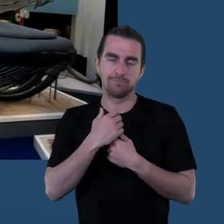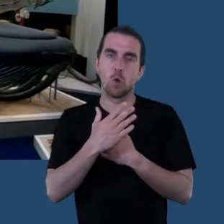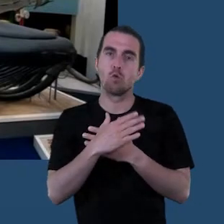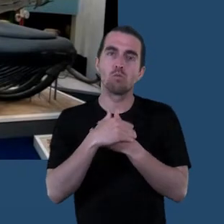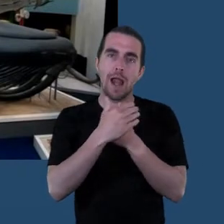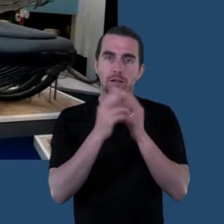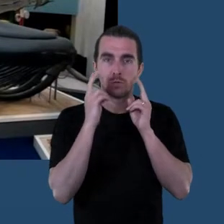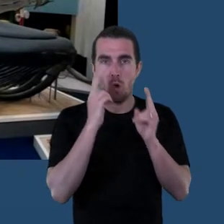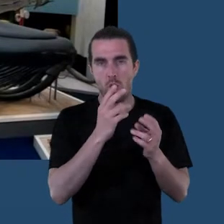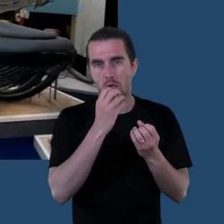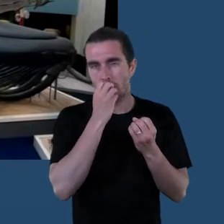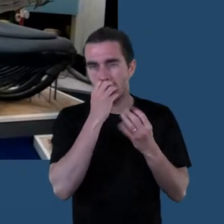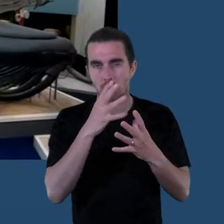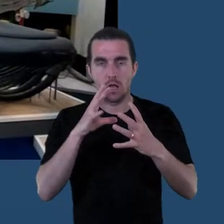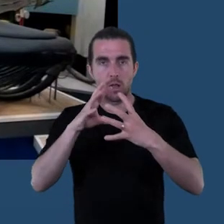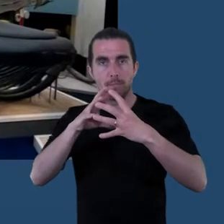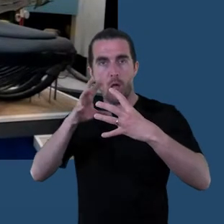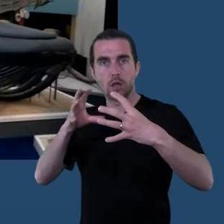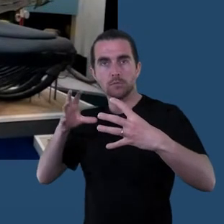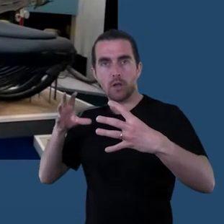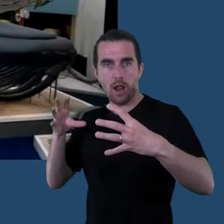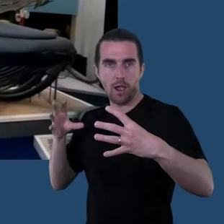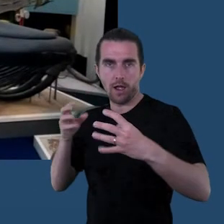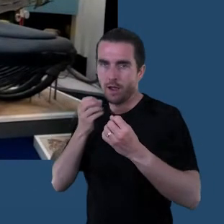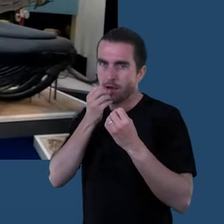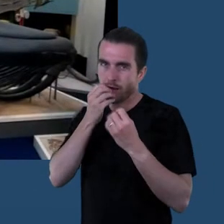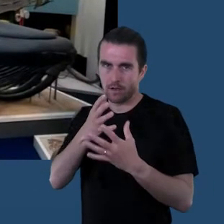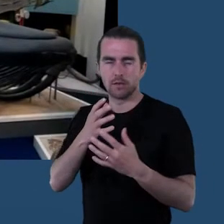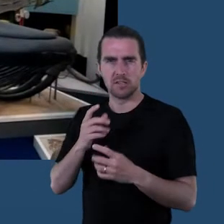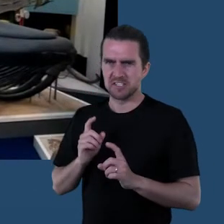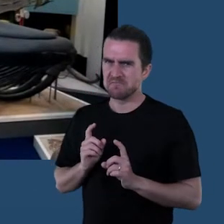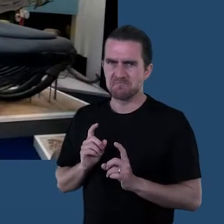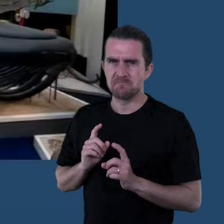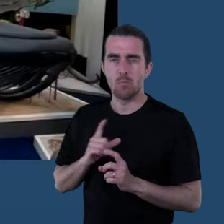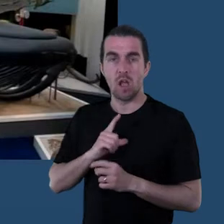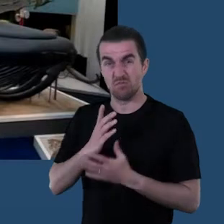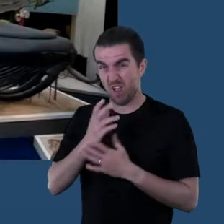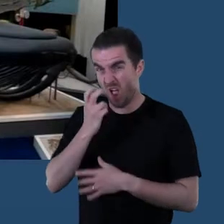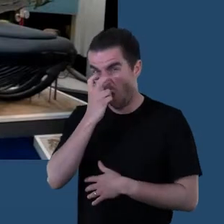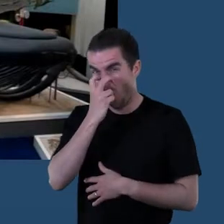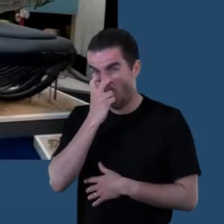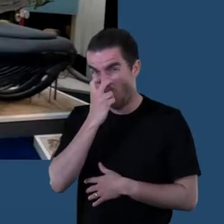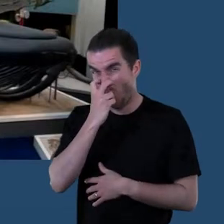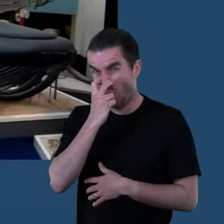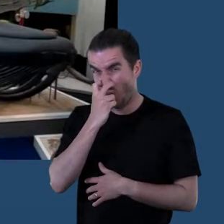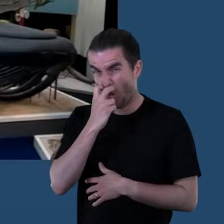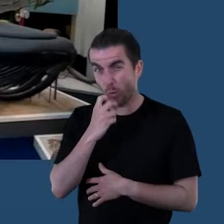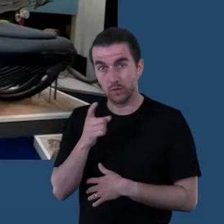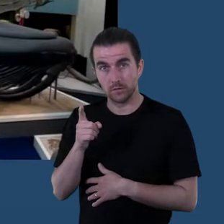a stunning model. Now there's a bit of mystery behind this because this is a very old model.